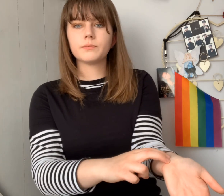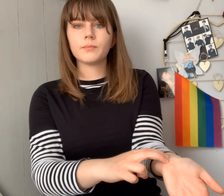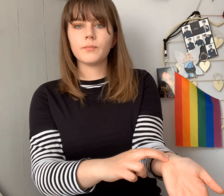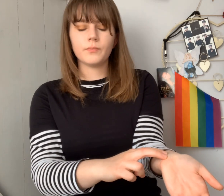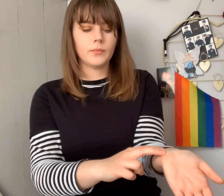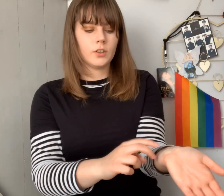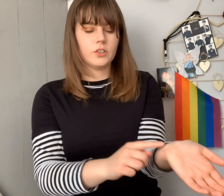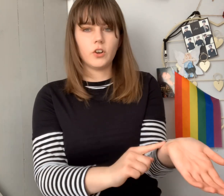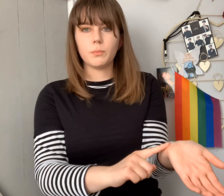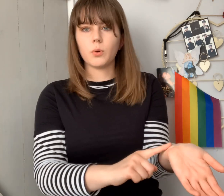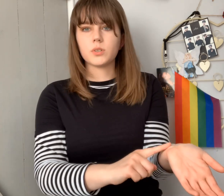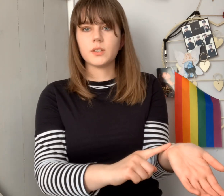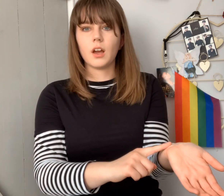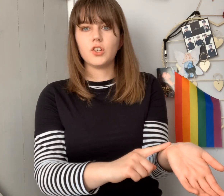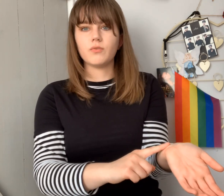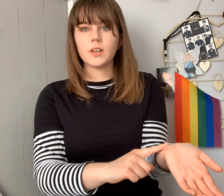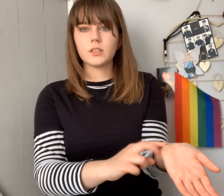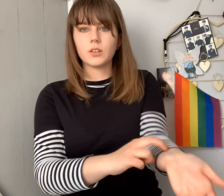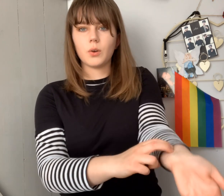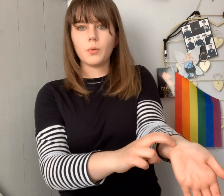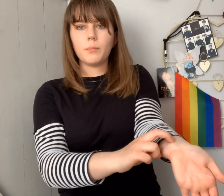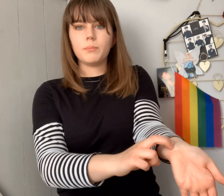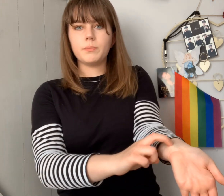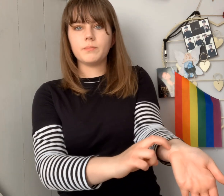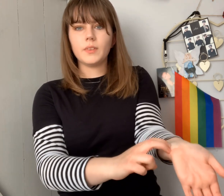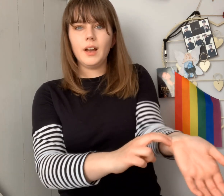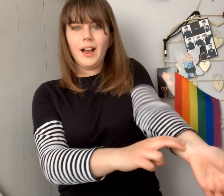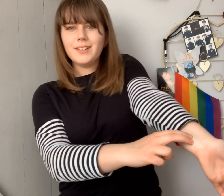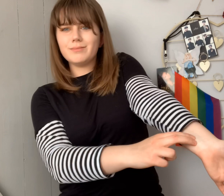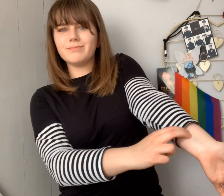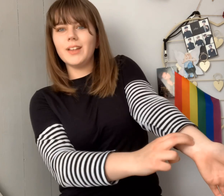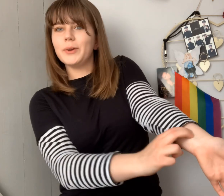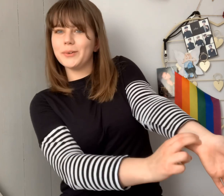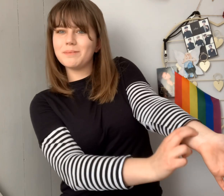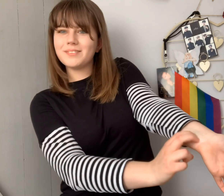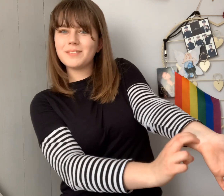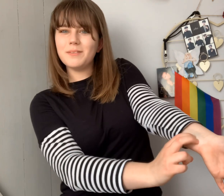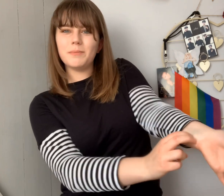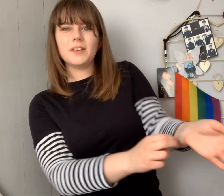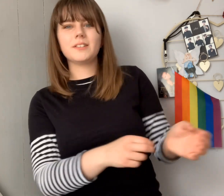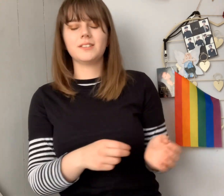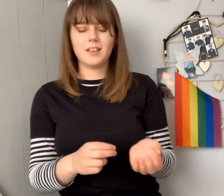Because you have your pulse there on your wrist so I can't (reach) there we go... beat